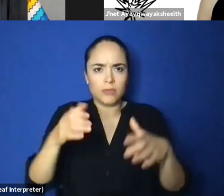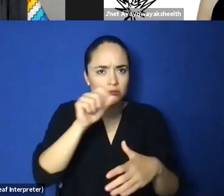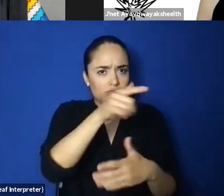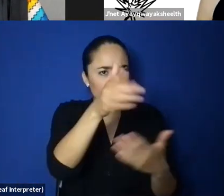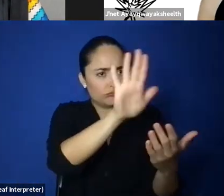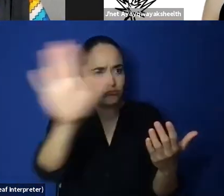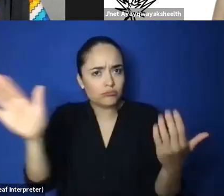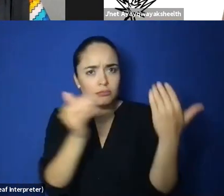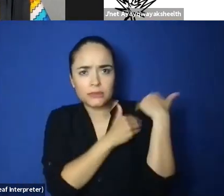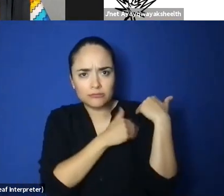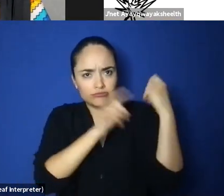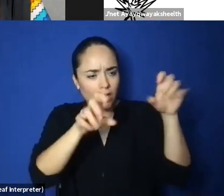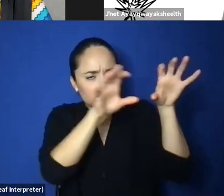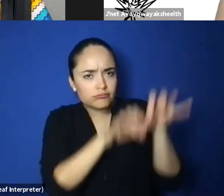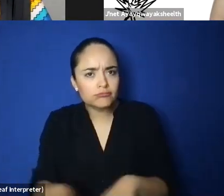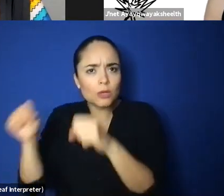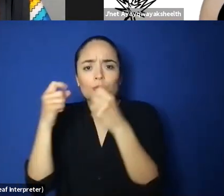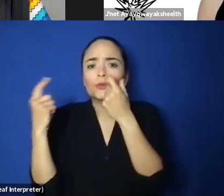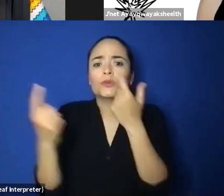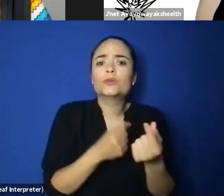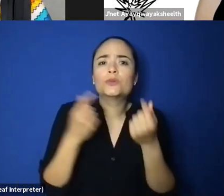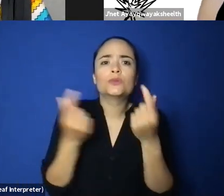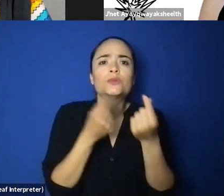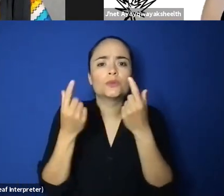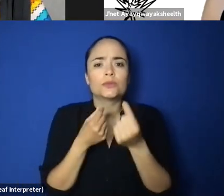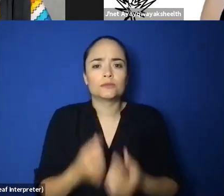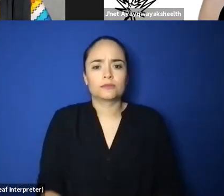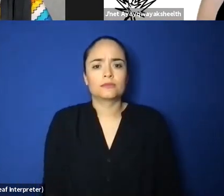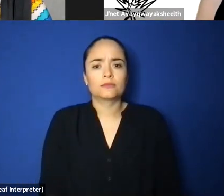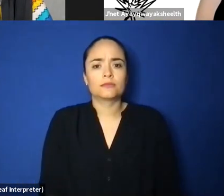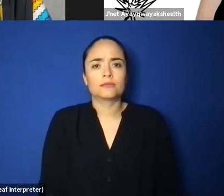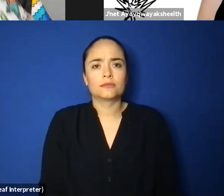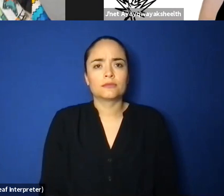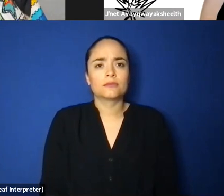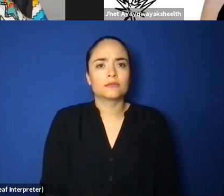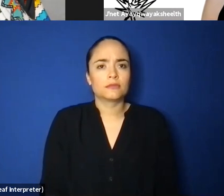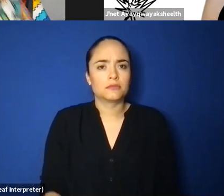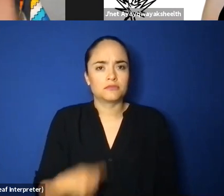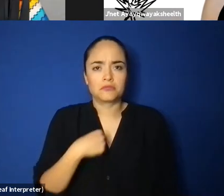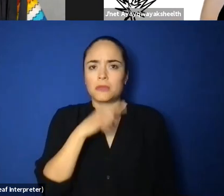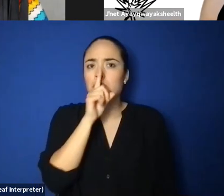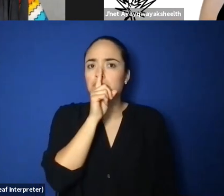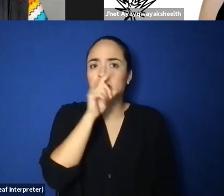So, yeah, I never call it men's grass dance, because it's not just our job